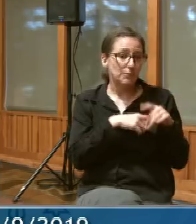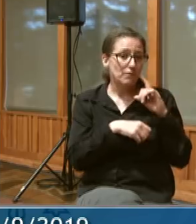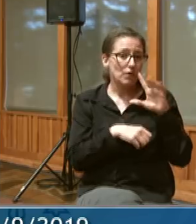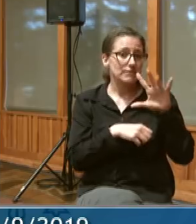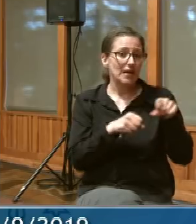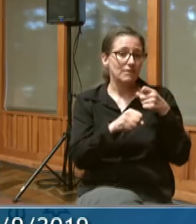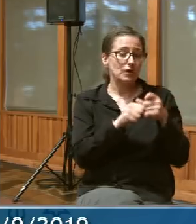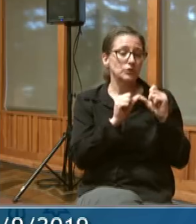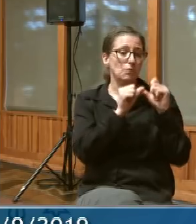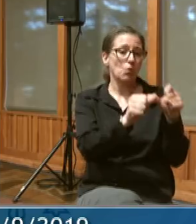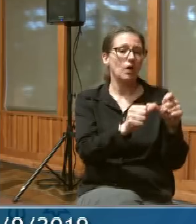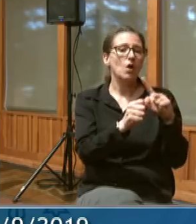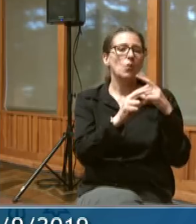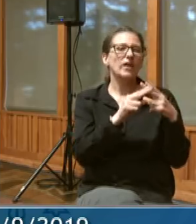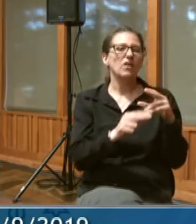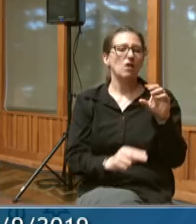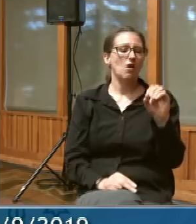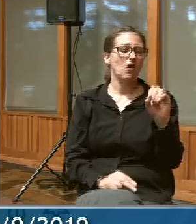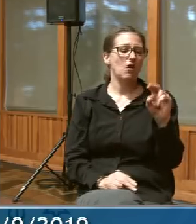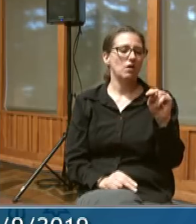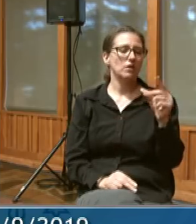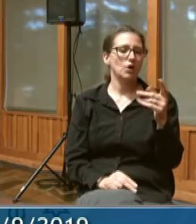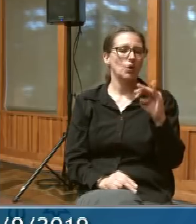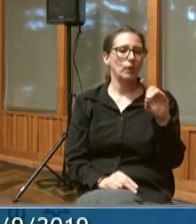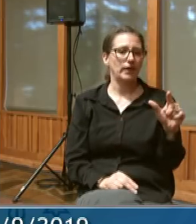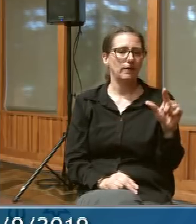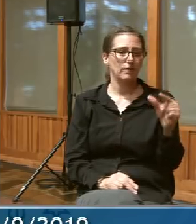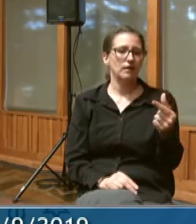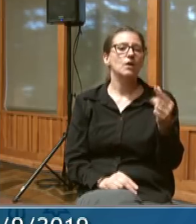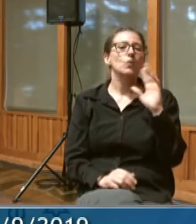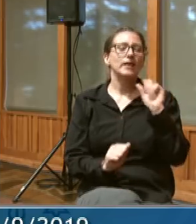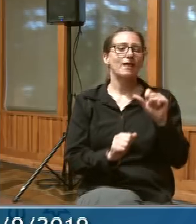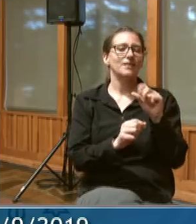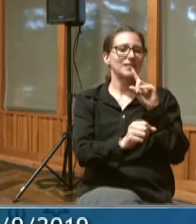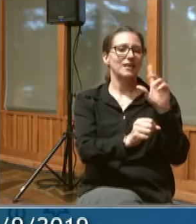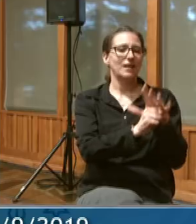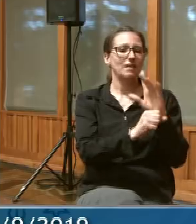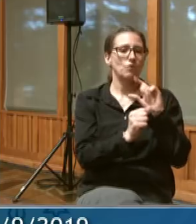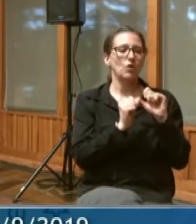SO WE HAVE TWO -- DIVIDE OUR RESOURCES INTO TWO TYPES. WHEN WE SUSPECT THEM TO BE AROUND FIVE YEARS OR LONGER WE